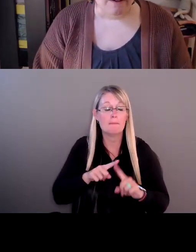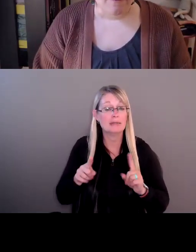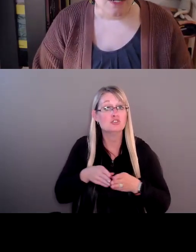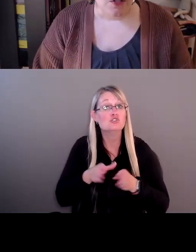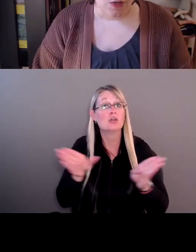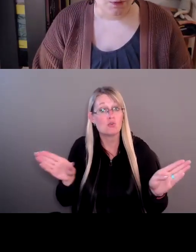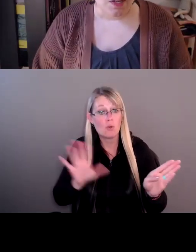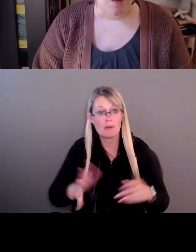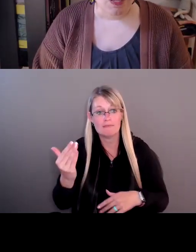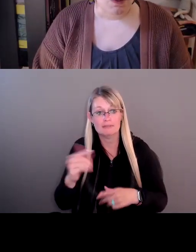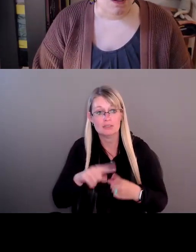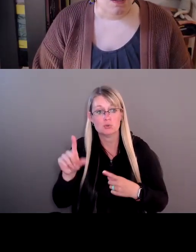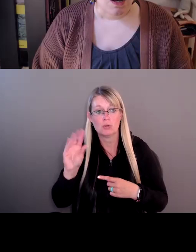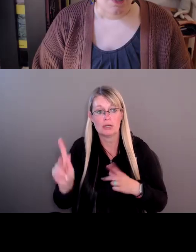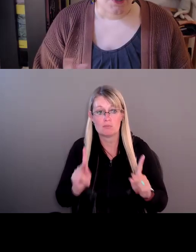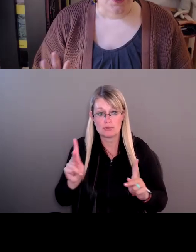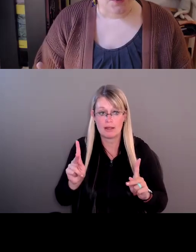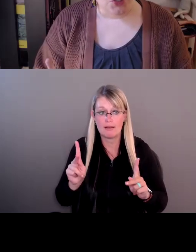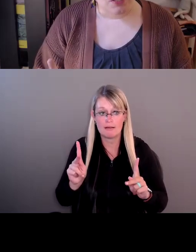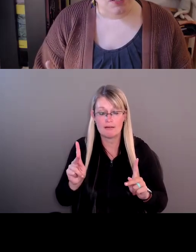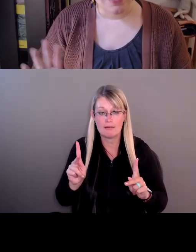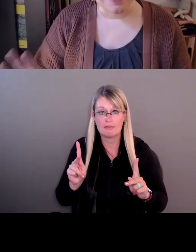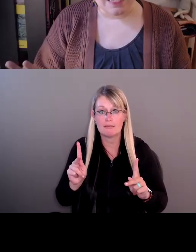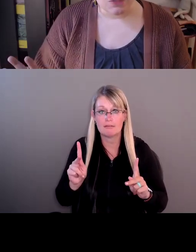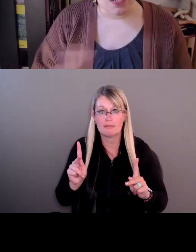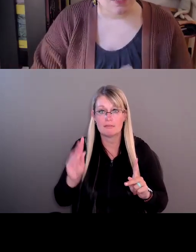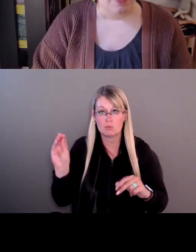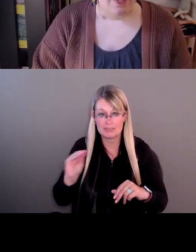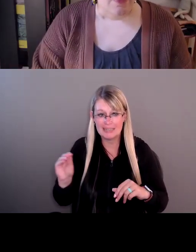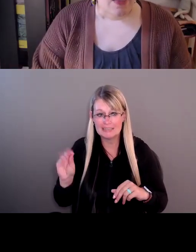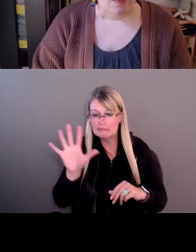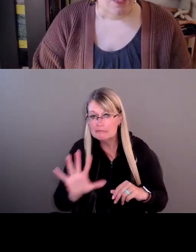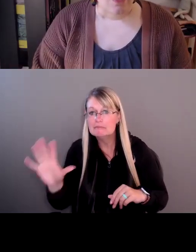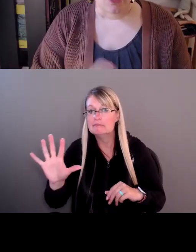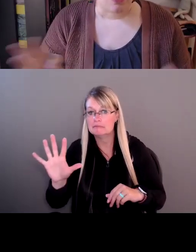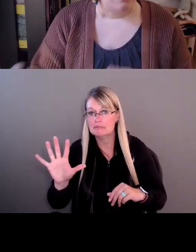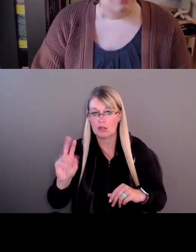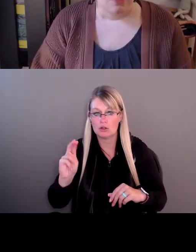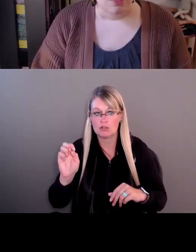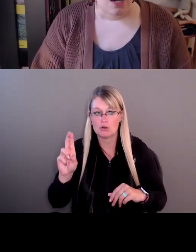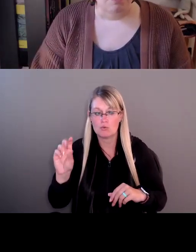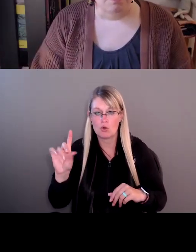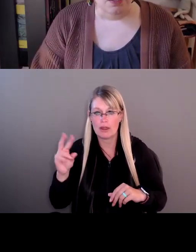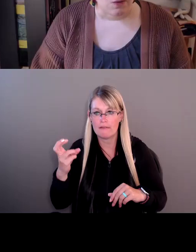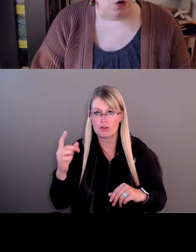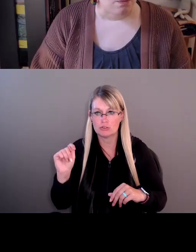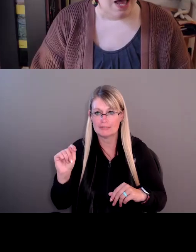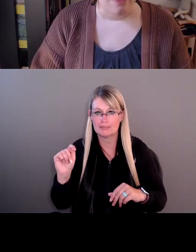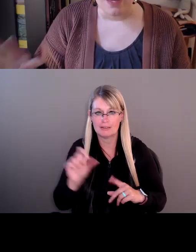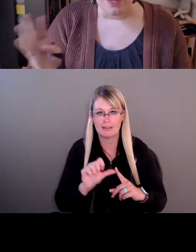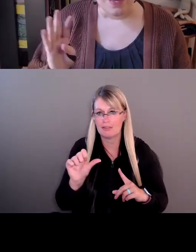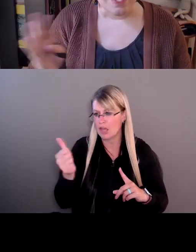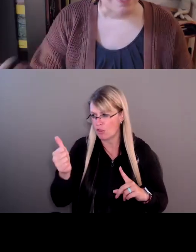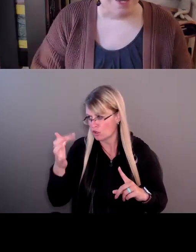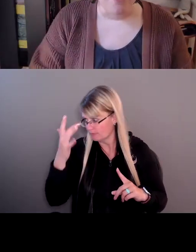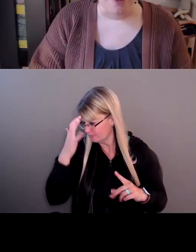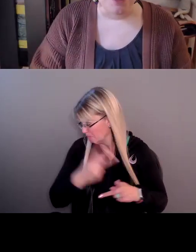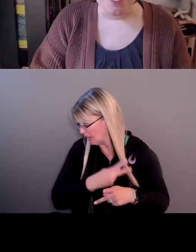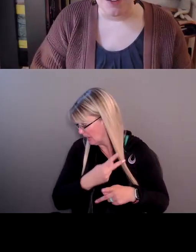15 or 20% of people are neurodivergent, that's an estimate, and then the other -- math, 80, 85% of